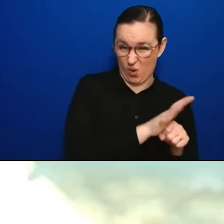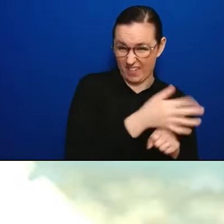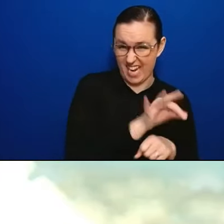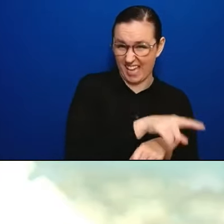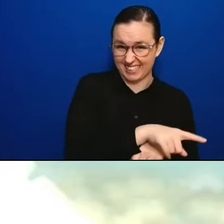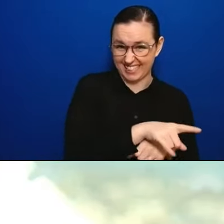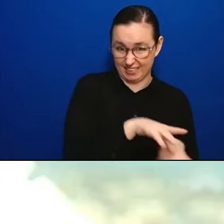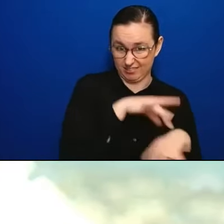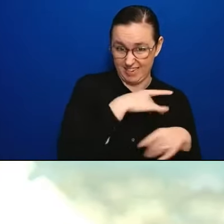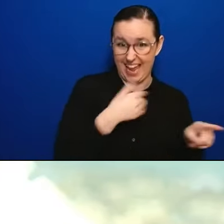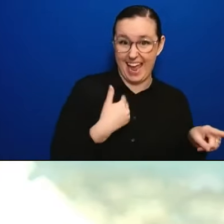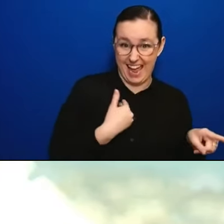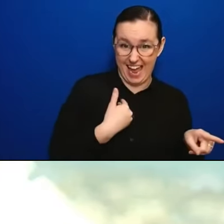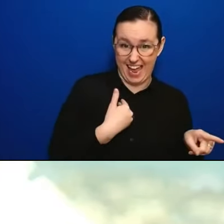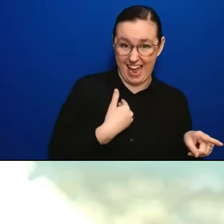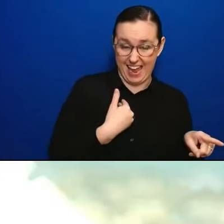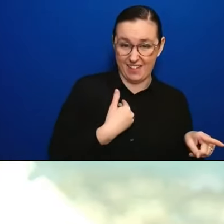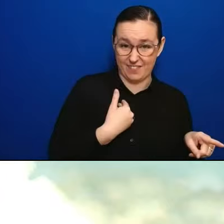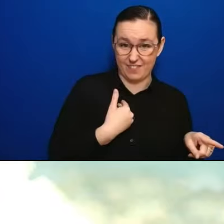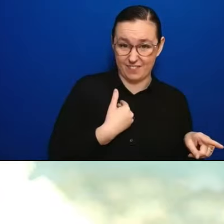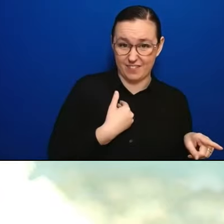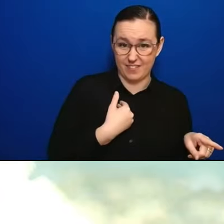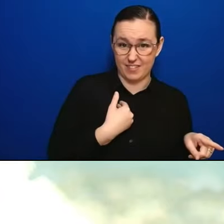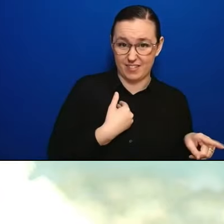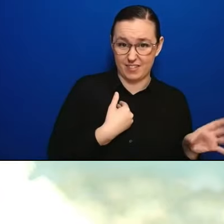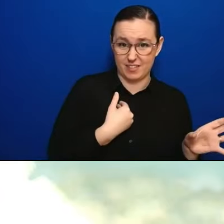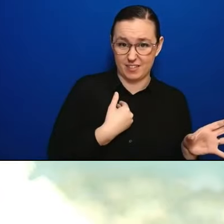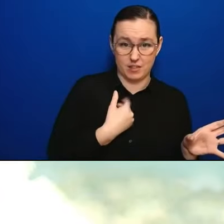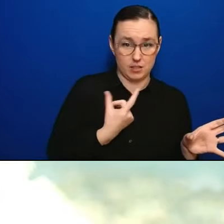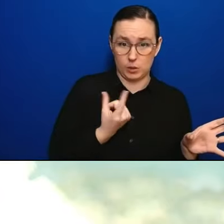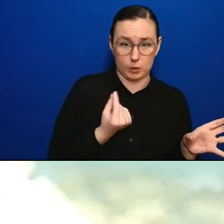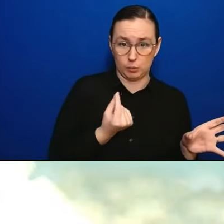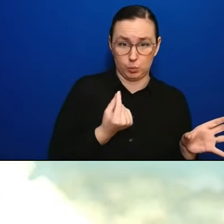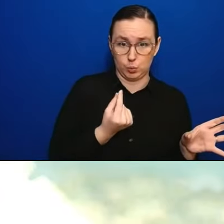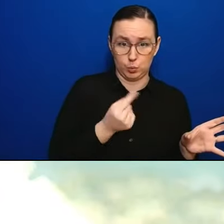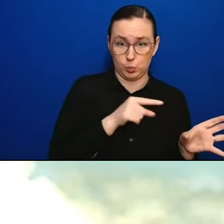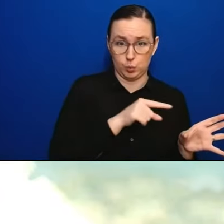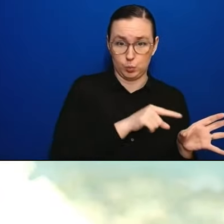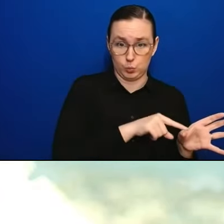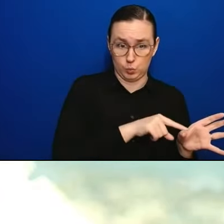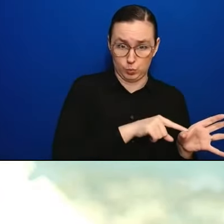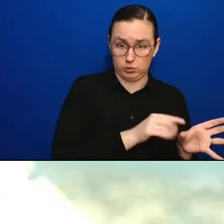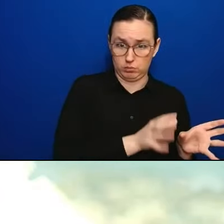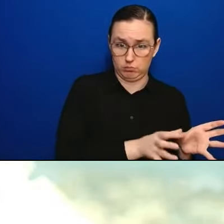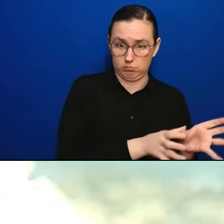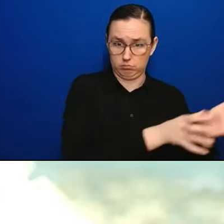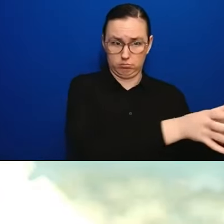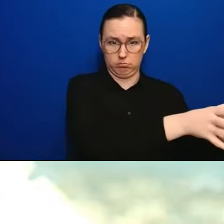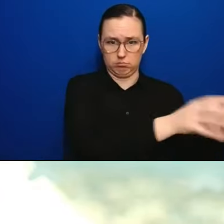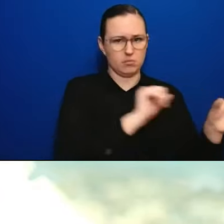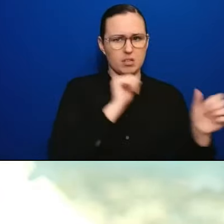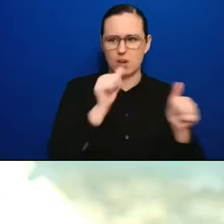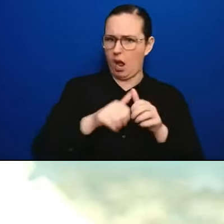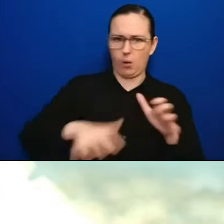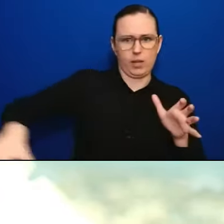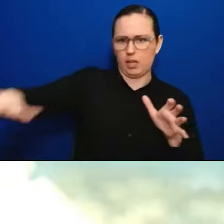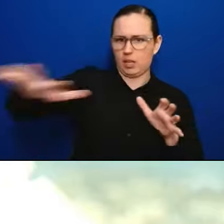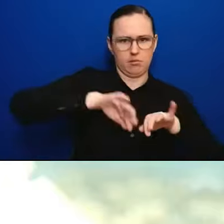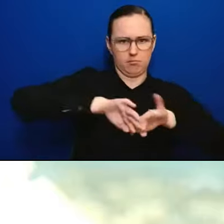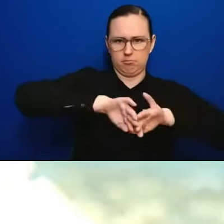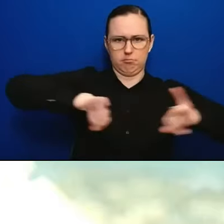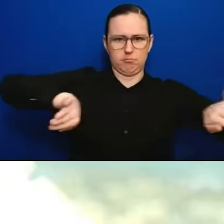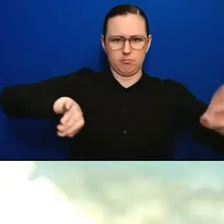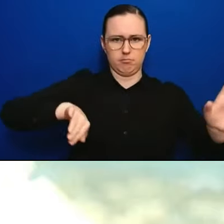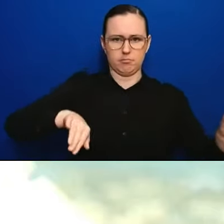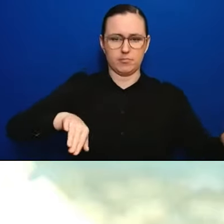When people are positive for